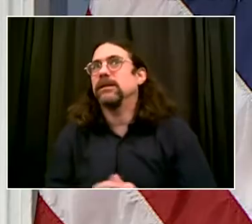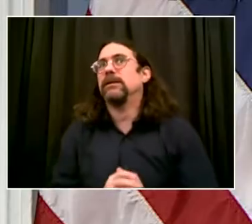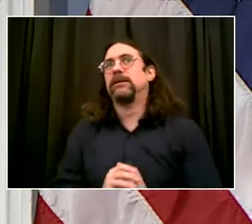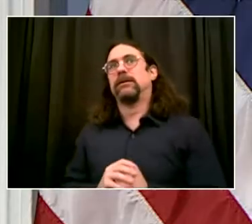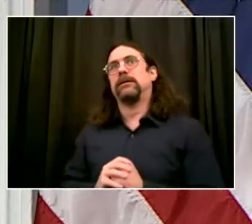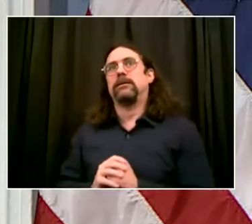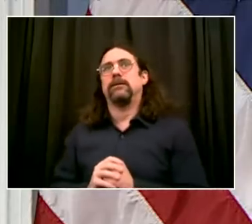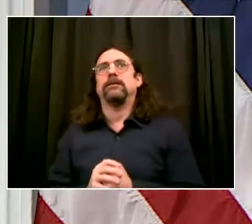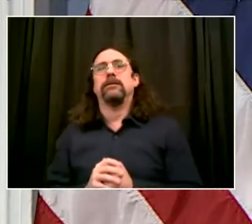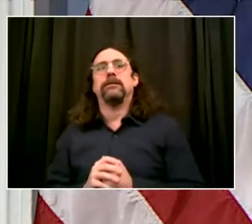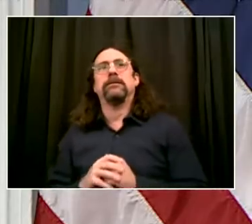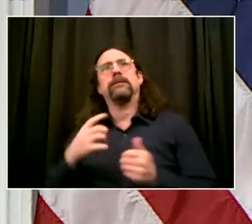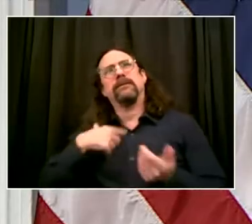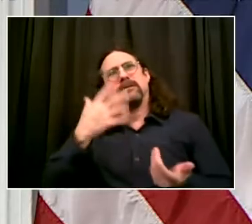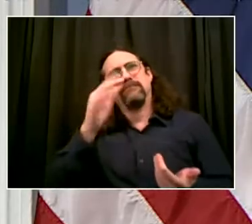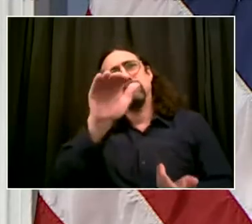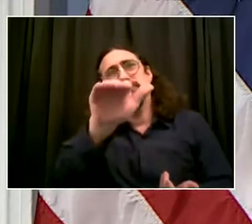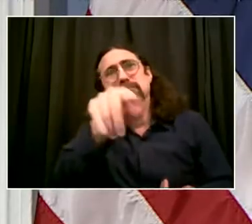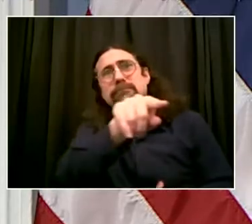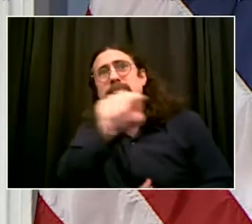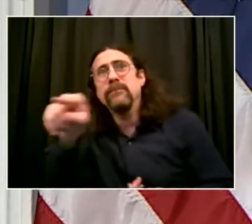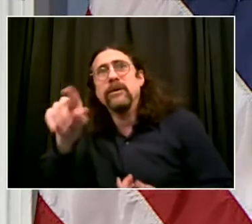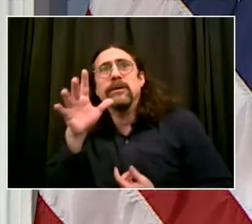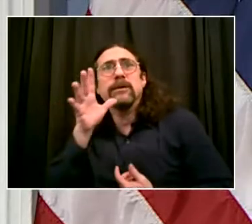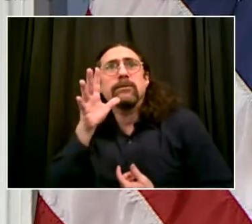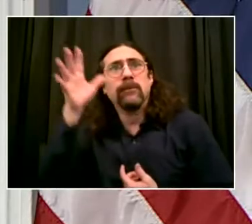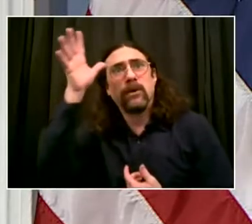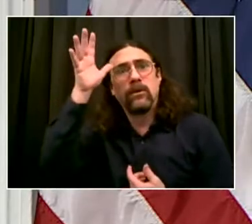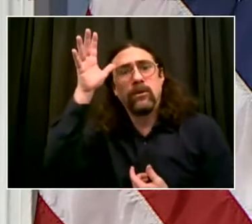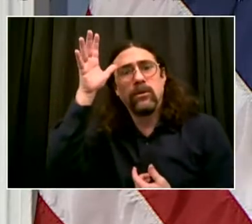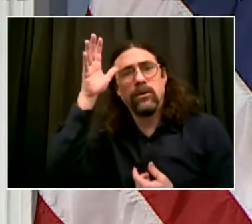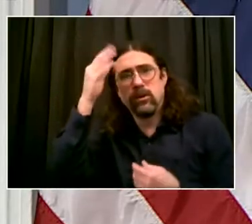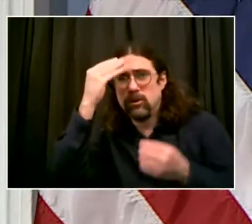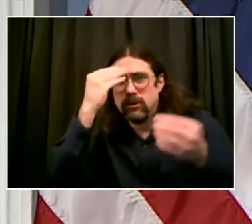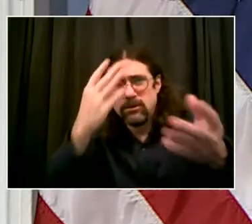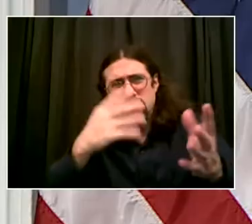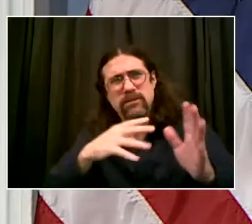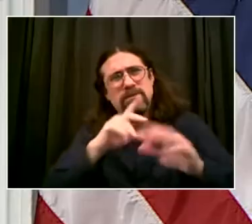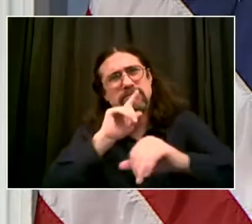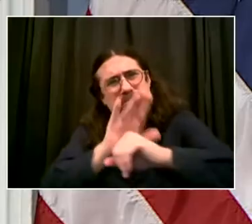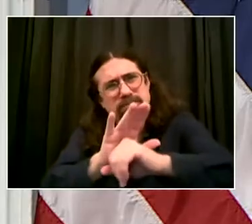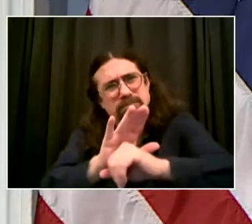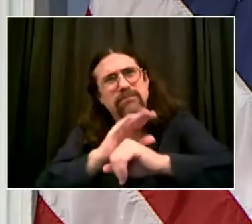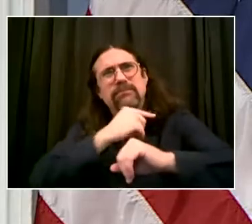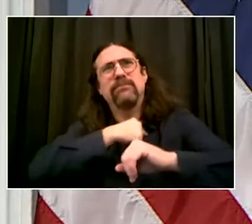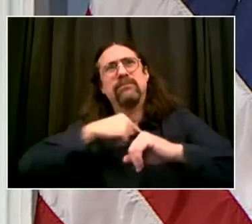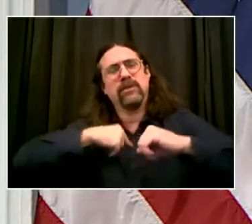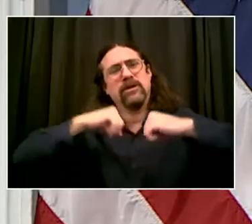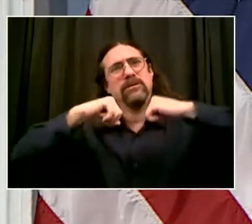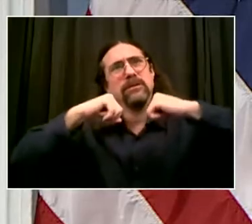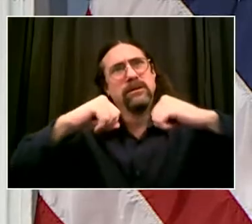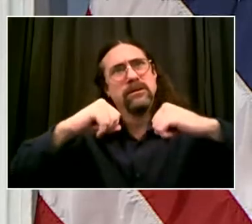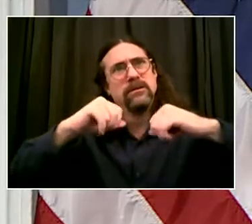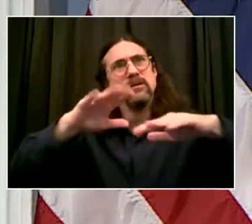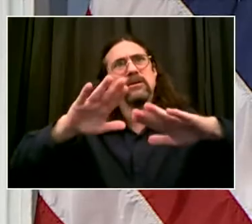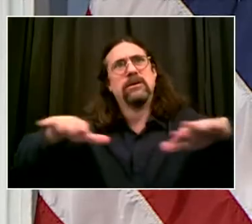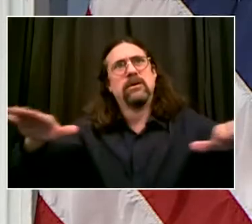IS WE WANT TO MAKE SURE THAT OUR COMMUNITY KNOWS AND HER PARENTS KNOW THAT WHILE WE ARE LOOKIKING DOWN AND MAKING SURE RIGHHT NOWW OUUR